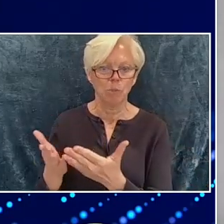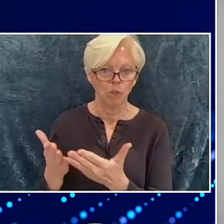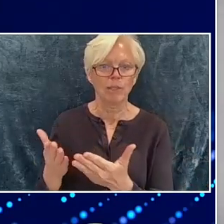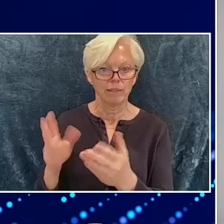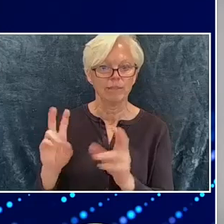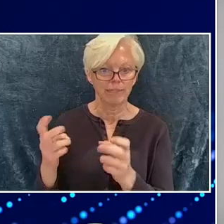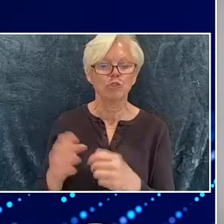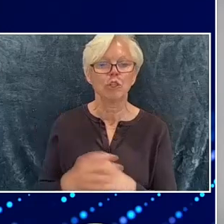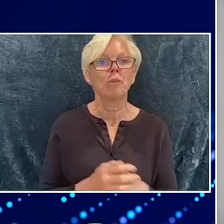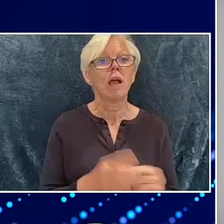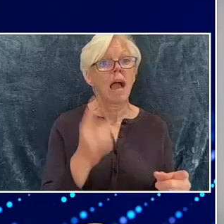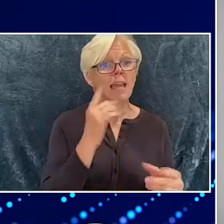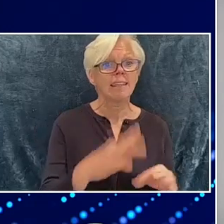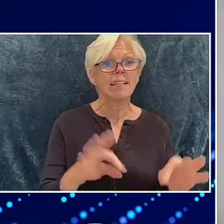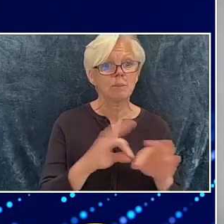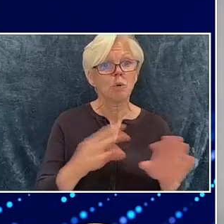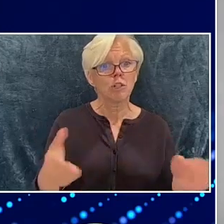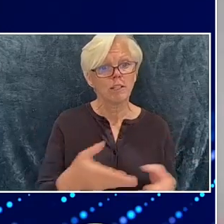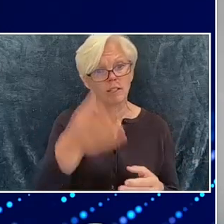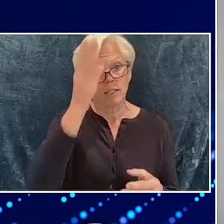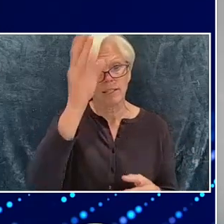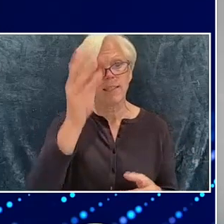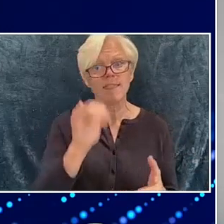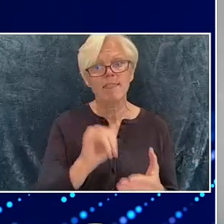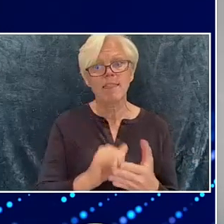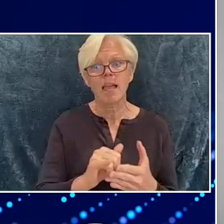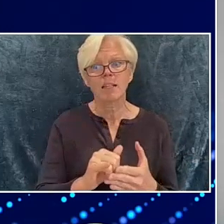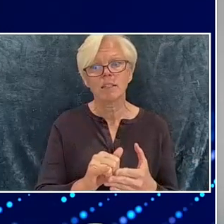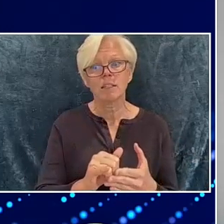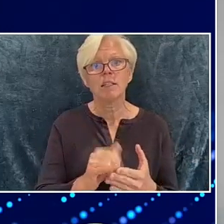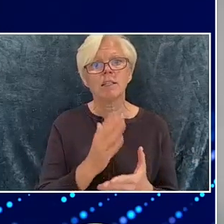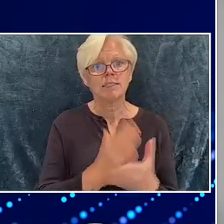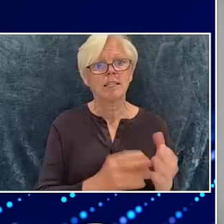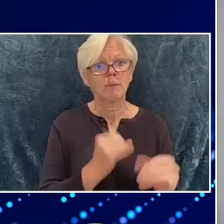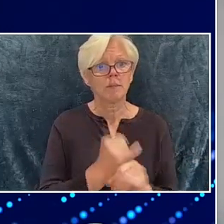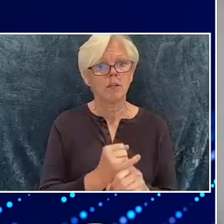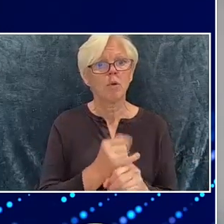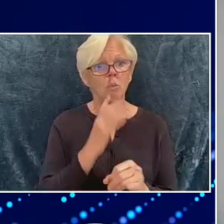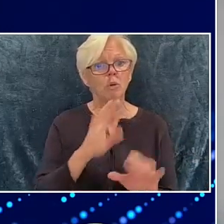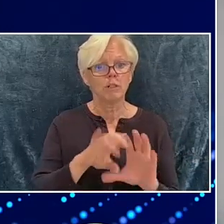introduce the concept that some institutions actually bundle their meal